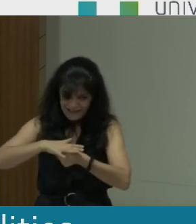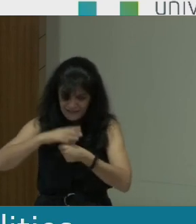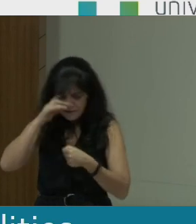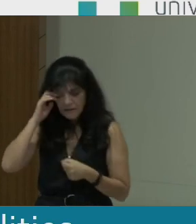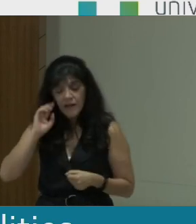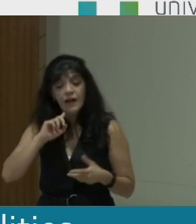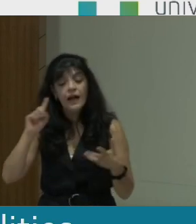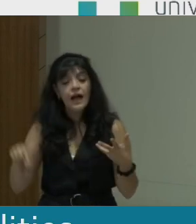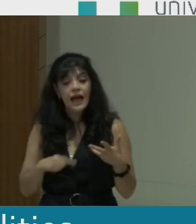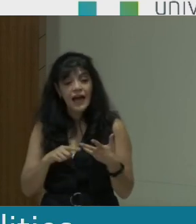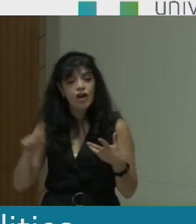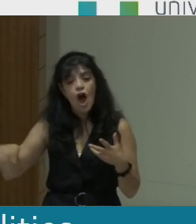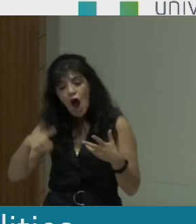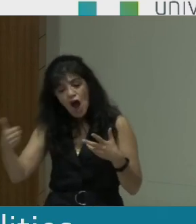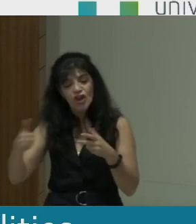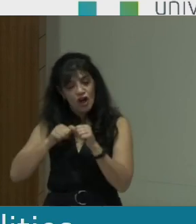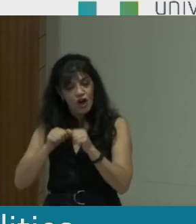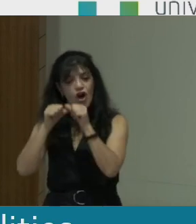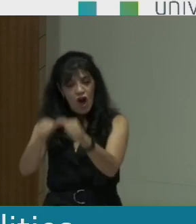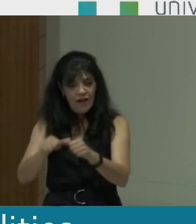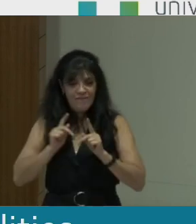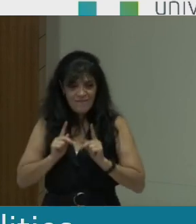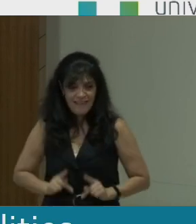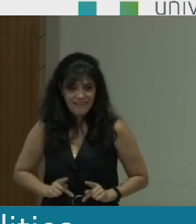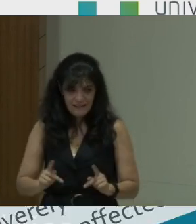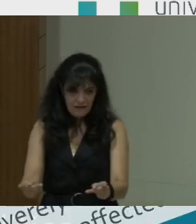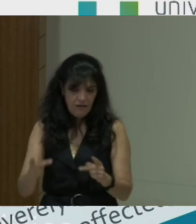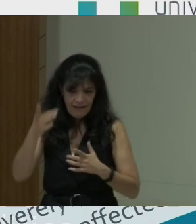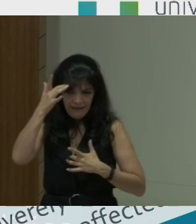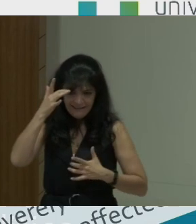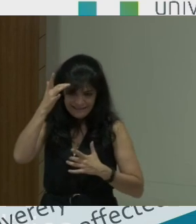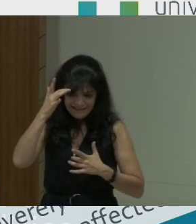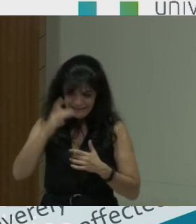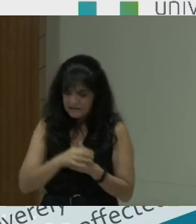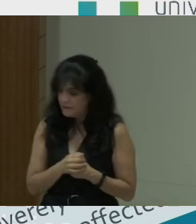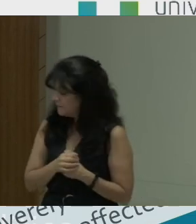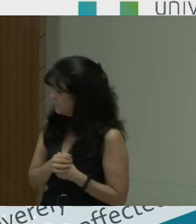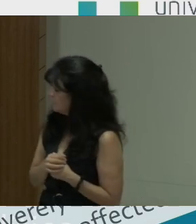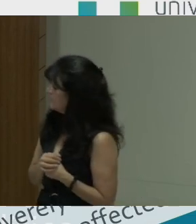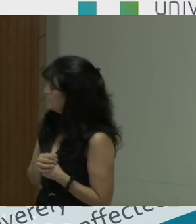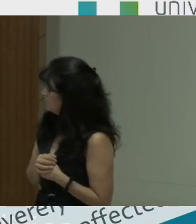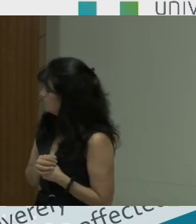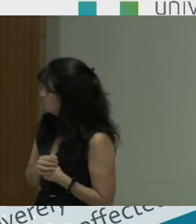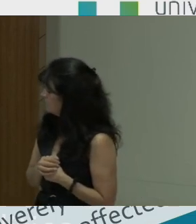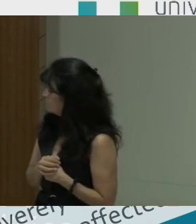And we have children with other chronic physical illnesses. And apparently